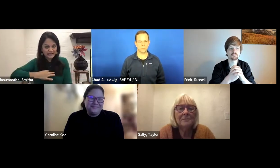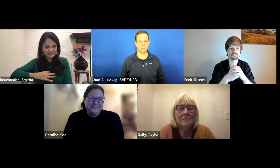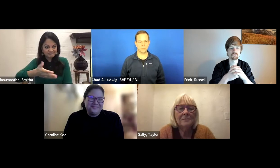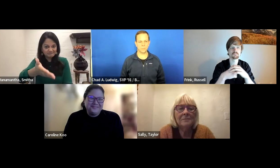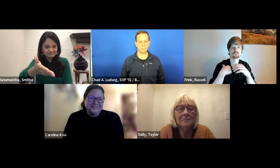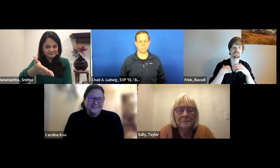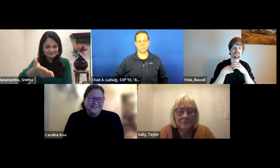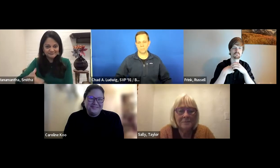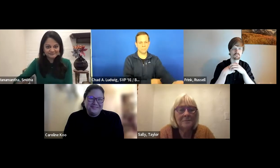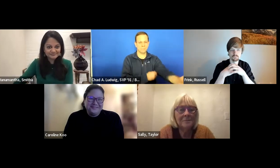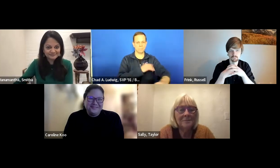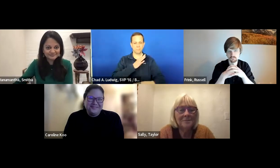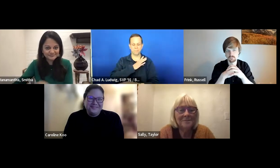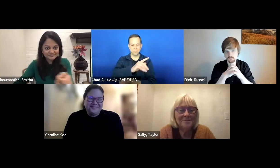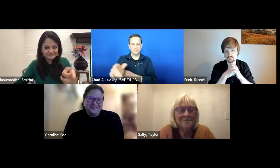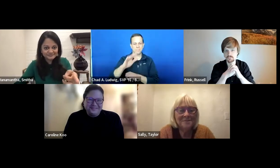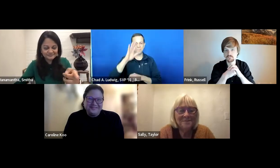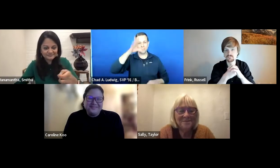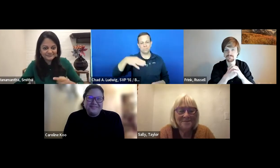so who wants to start, any volunteers?